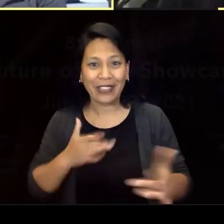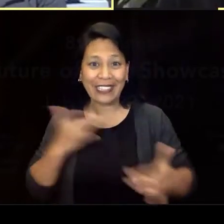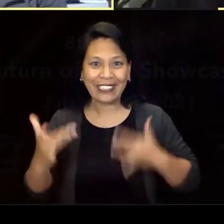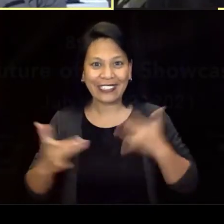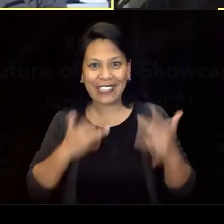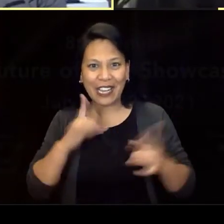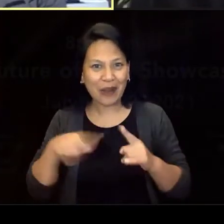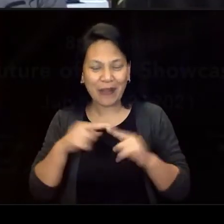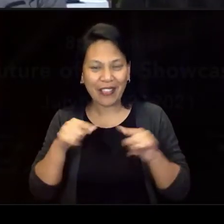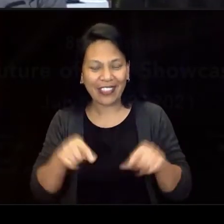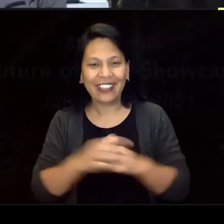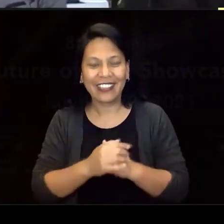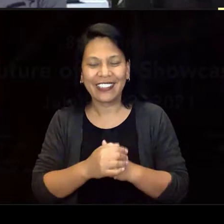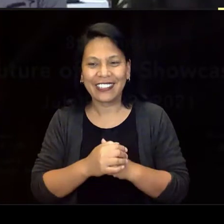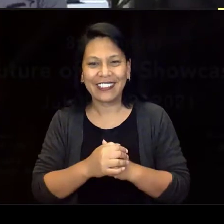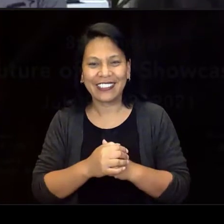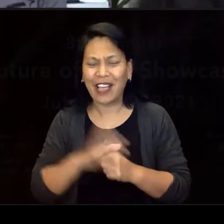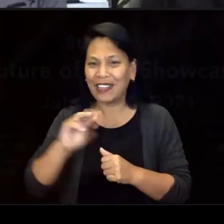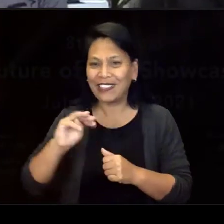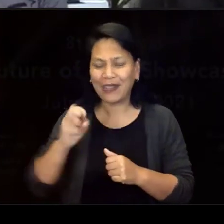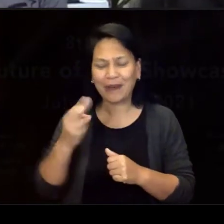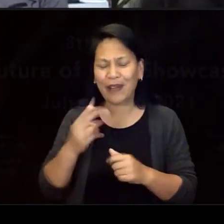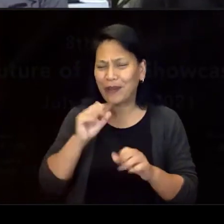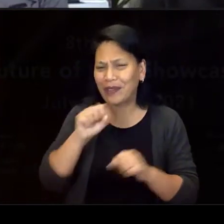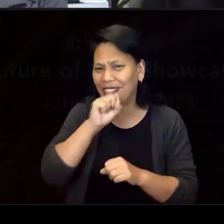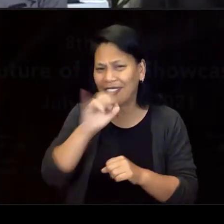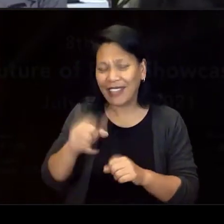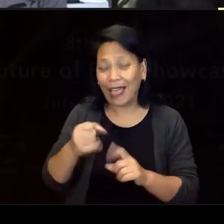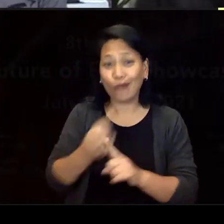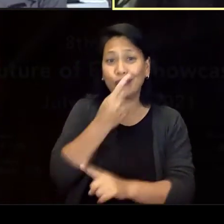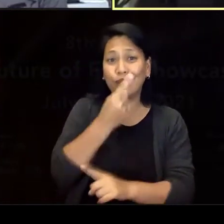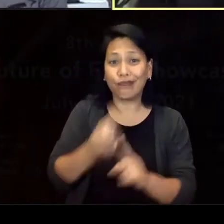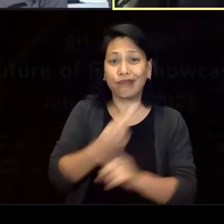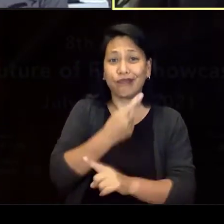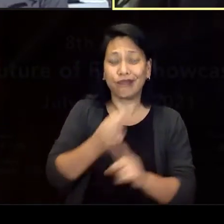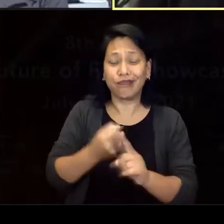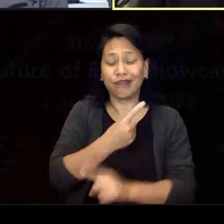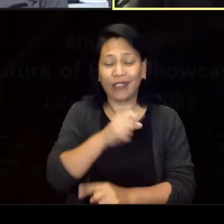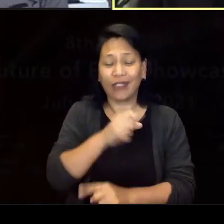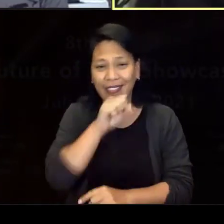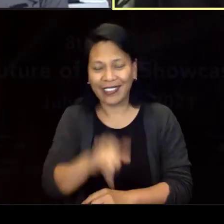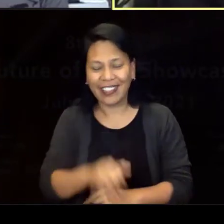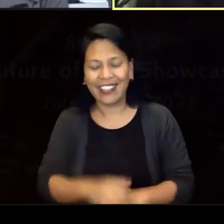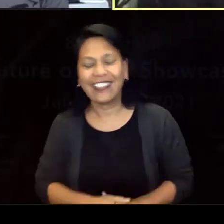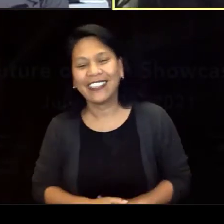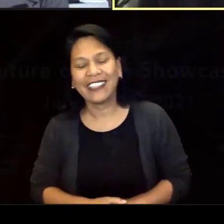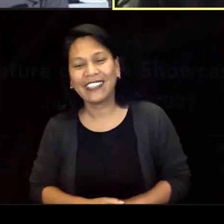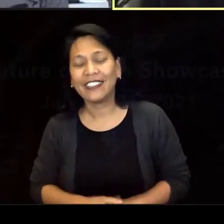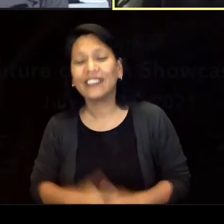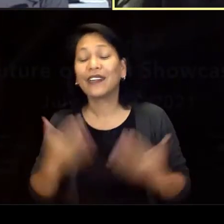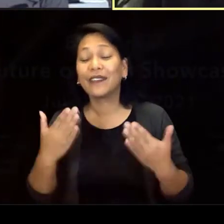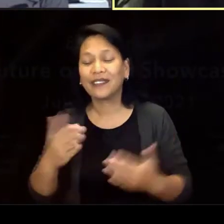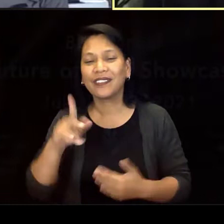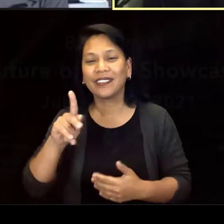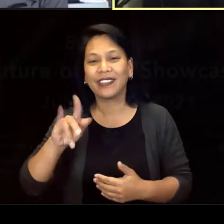No, absolutely. We love the stories and the tangents. Absolutely, that was really important. Kyisha, go on. Exactly.